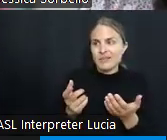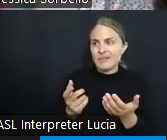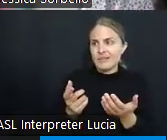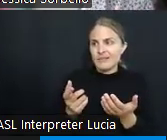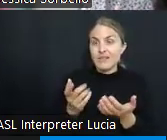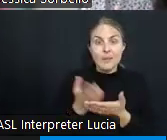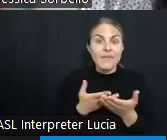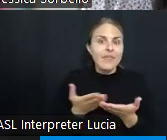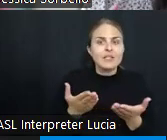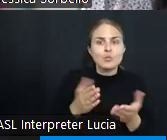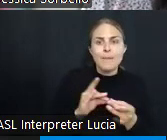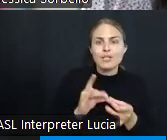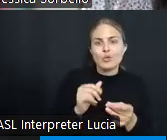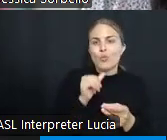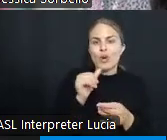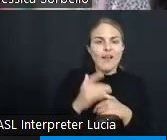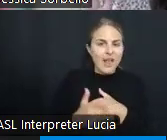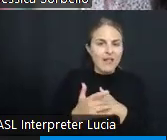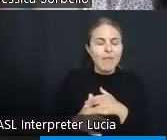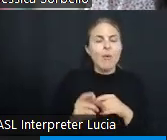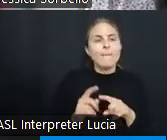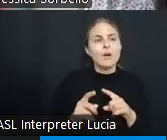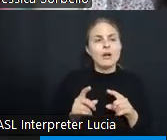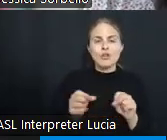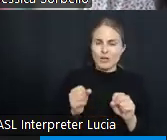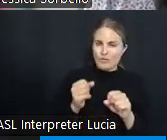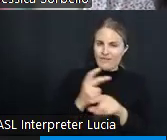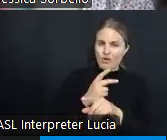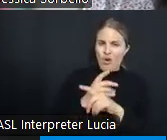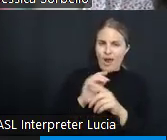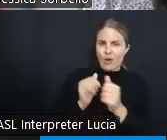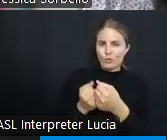know, potentially a lock box with a breathalyzer. Maybe car